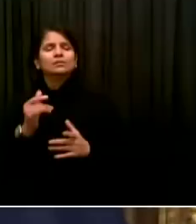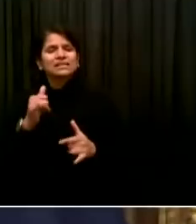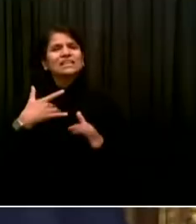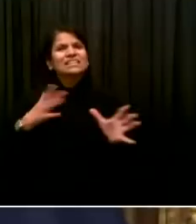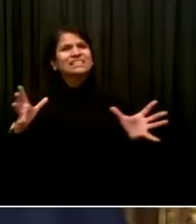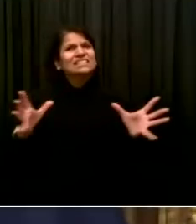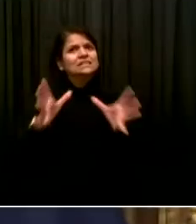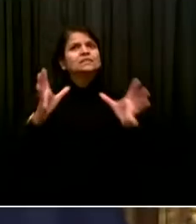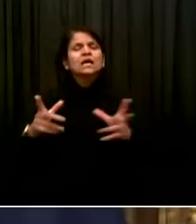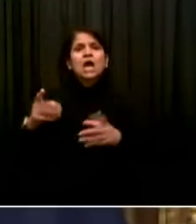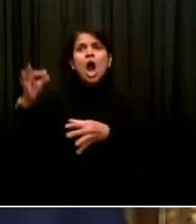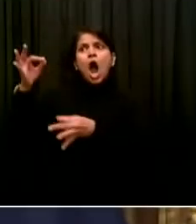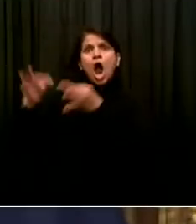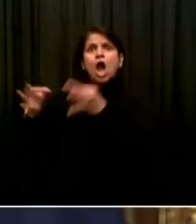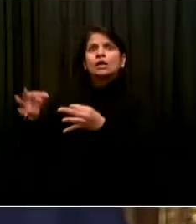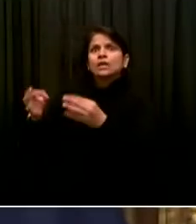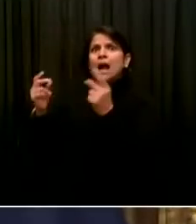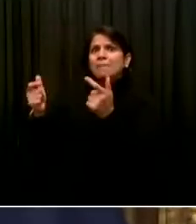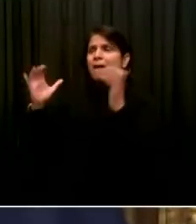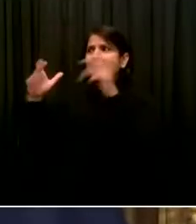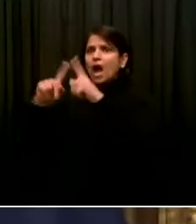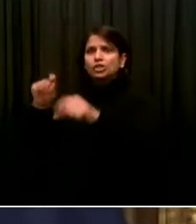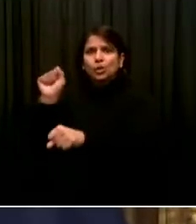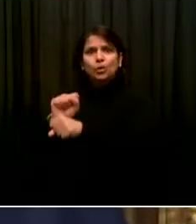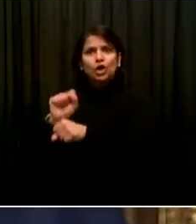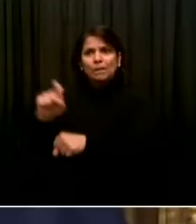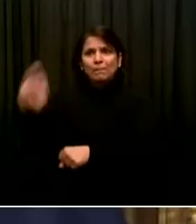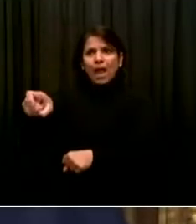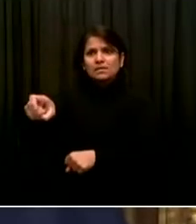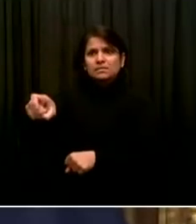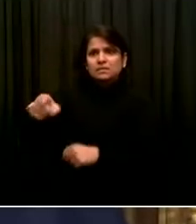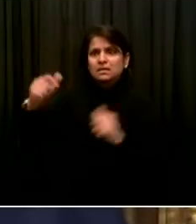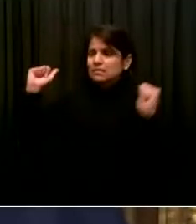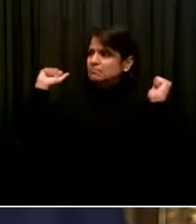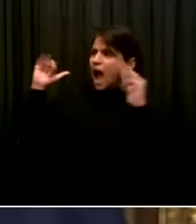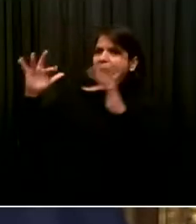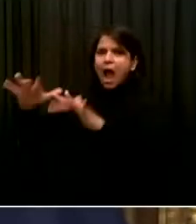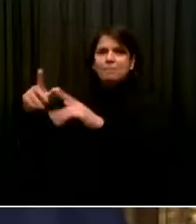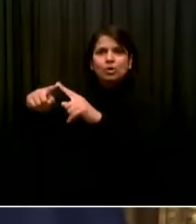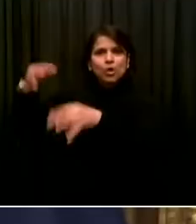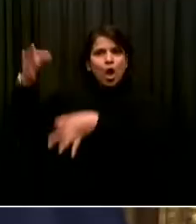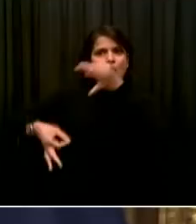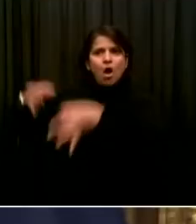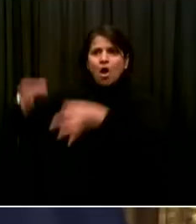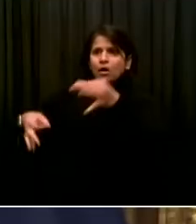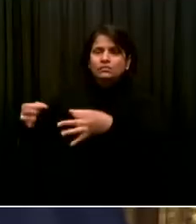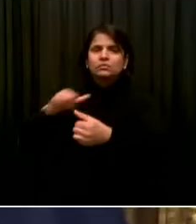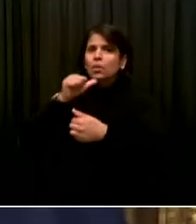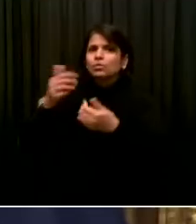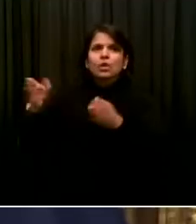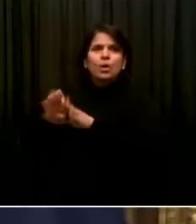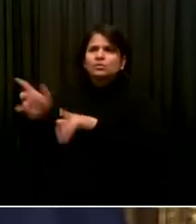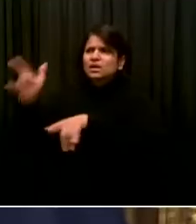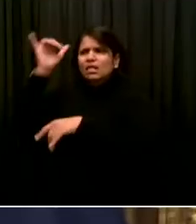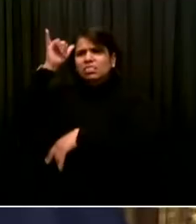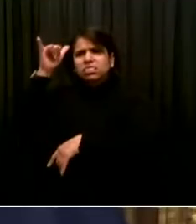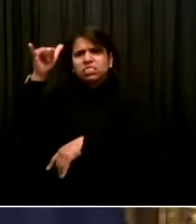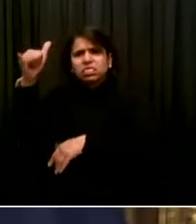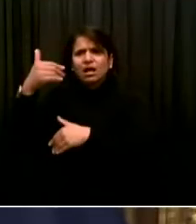OUR LEGAL AID AND DEFENDERS, I AM STRONGLY ENCOURAGING Y OU TO GET BACK TO WORK. WE MUST